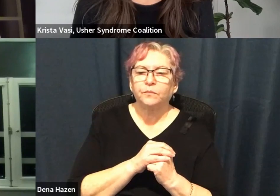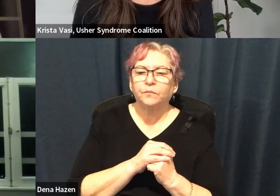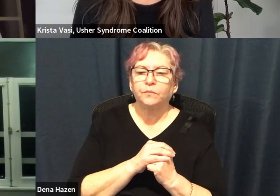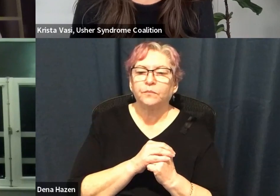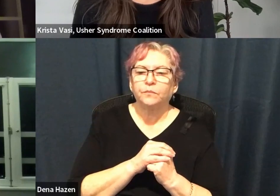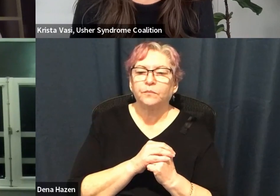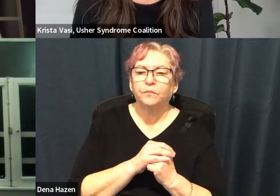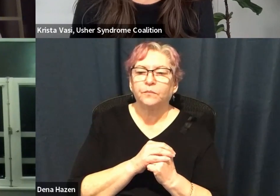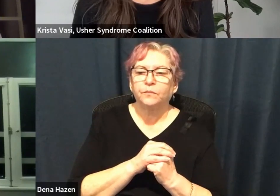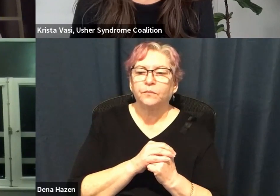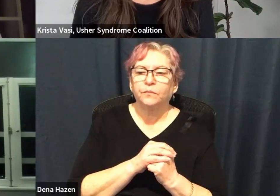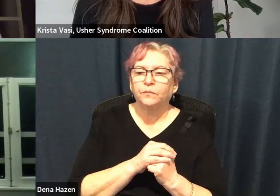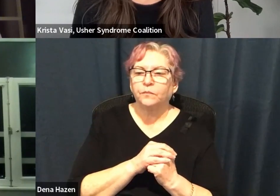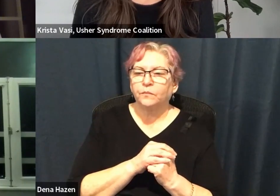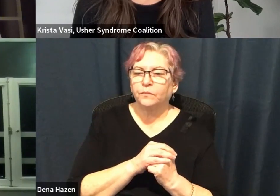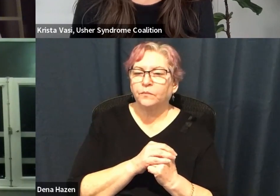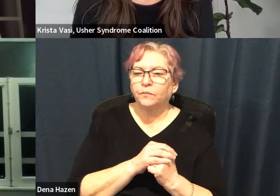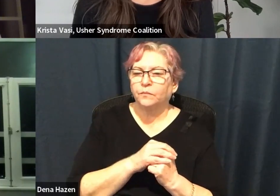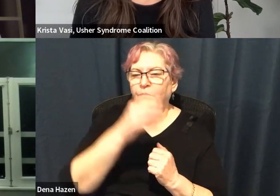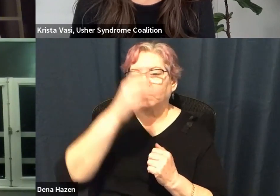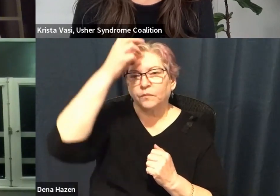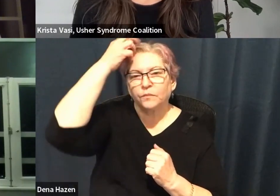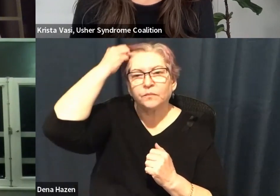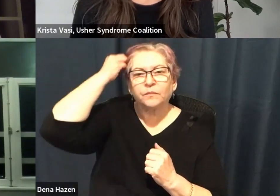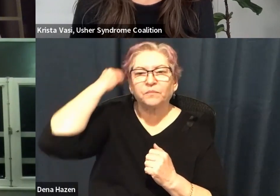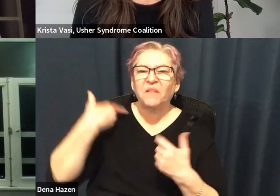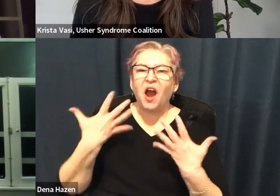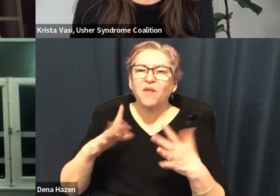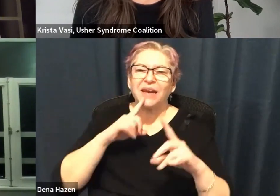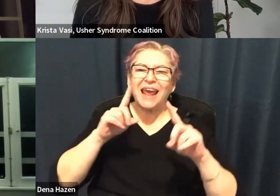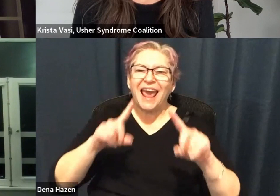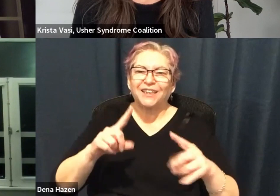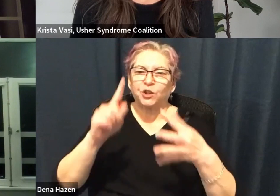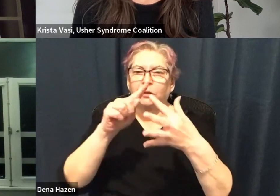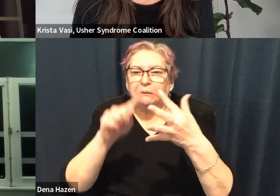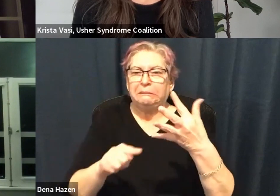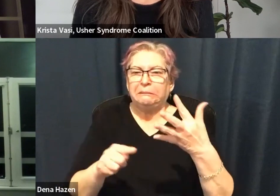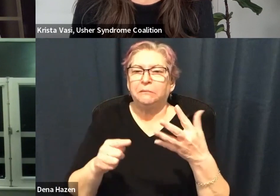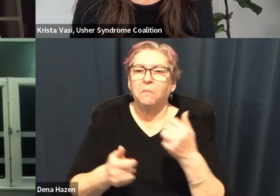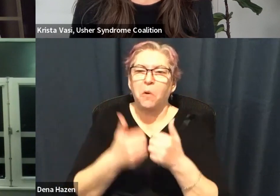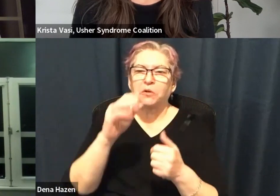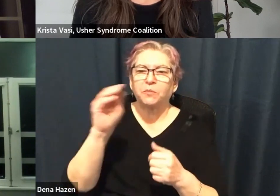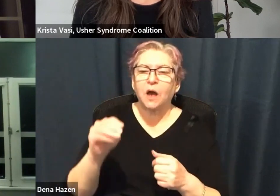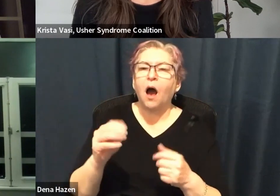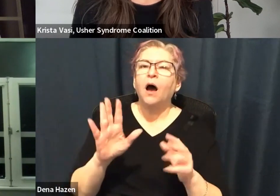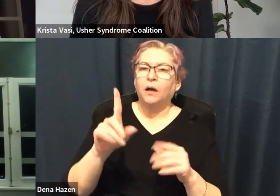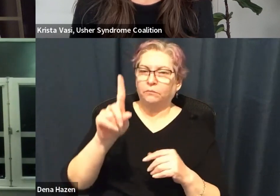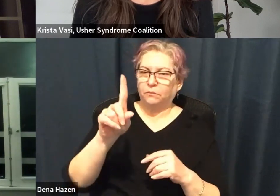We've answered quite a lot of these. Ah, now this is a good one.